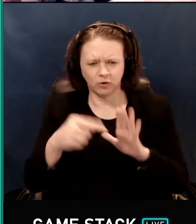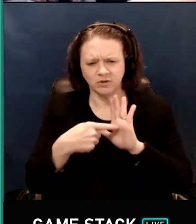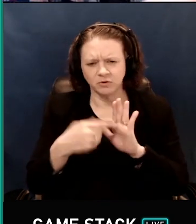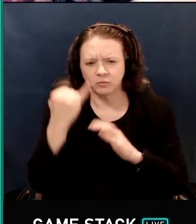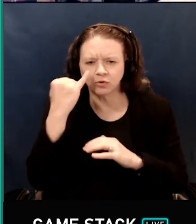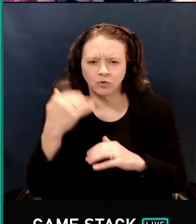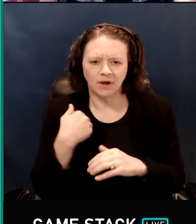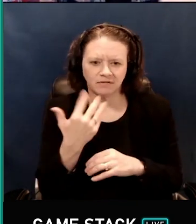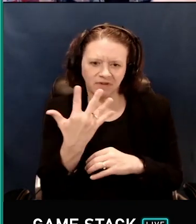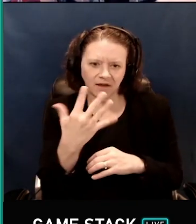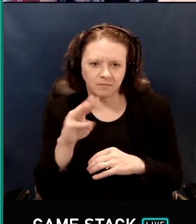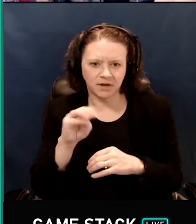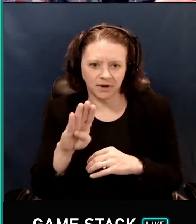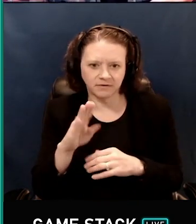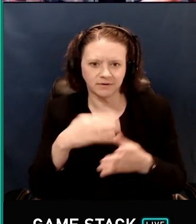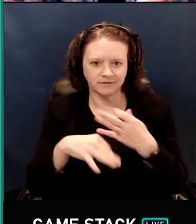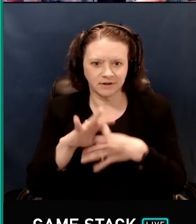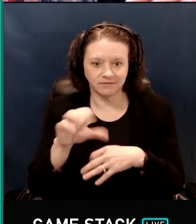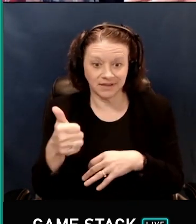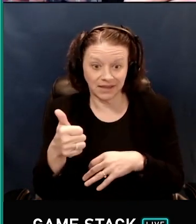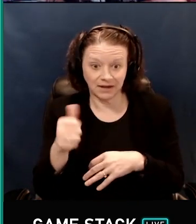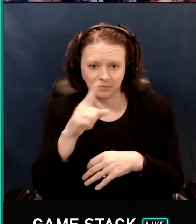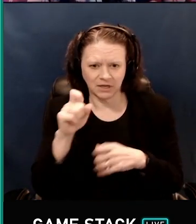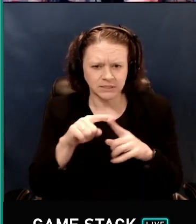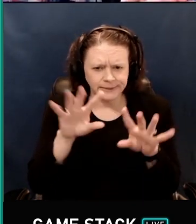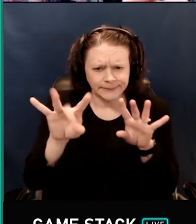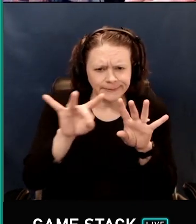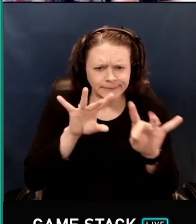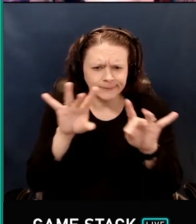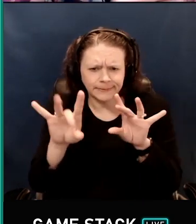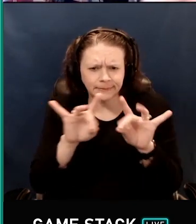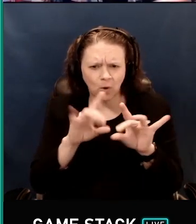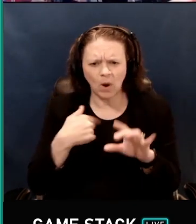oh, I only need those five. What it really looks like, instead of say a ten gigabyte GPU,